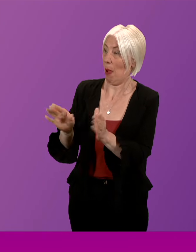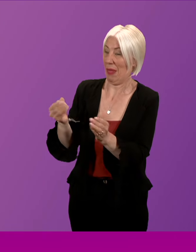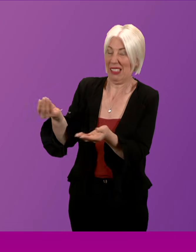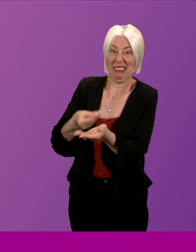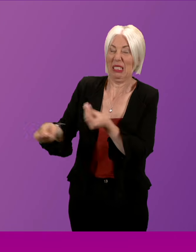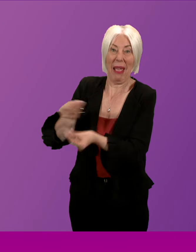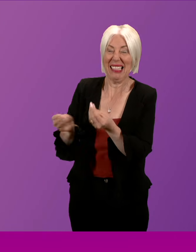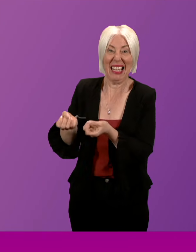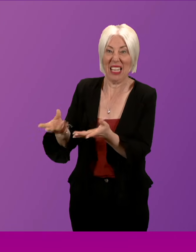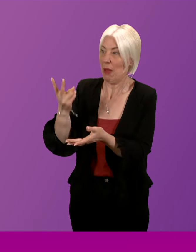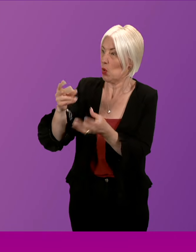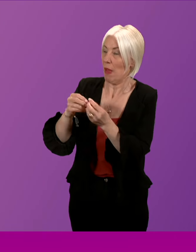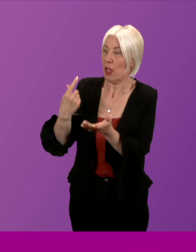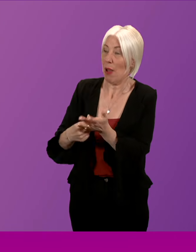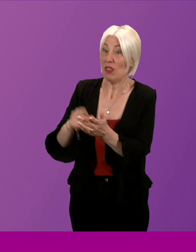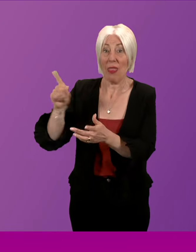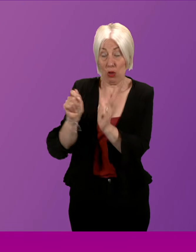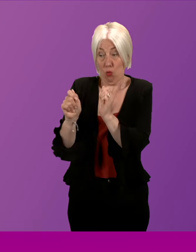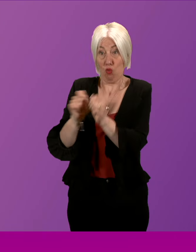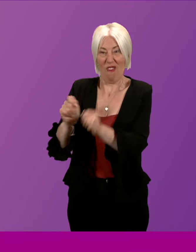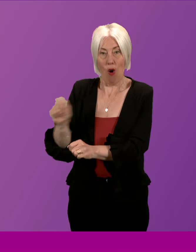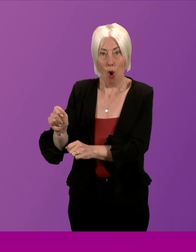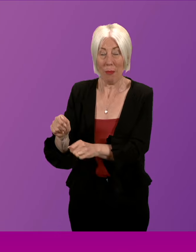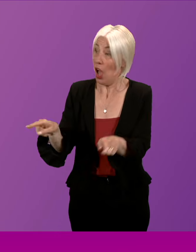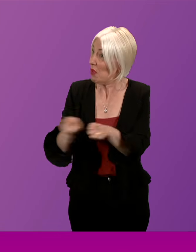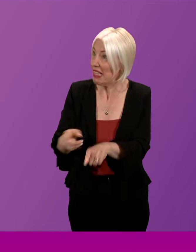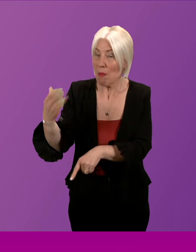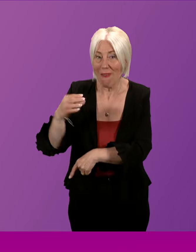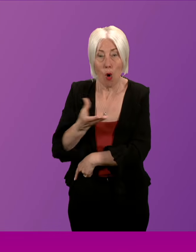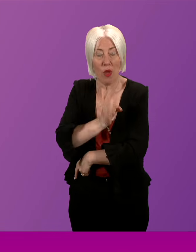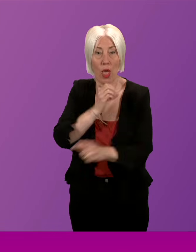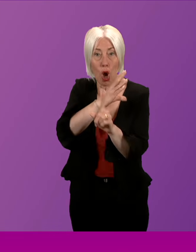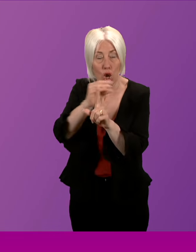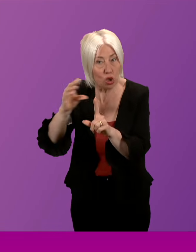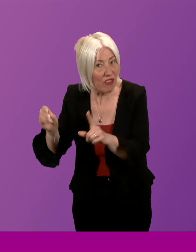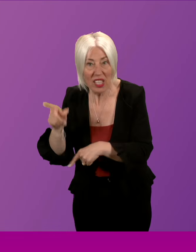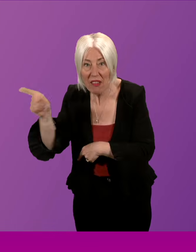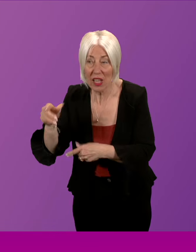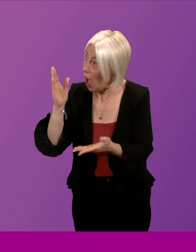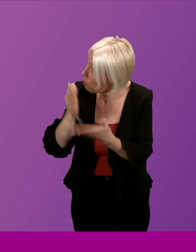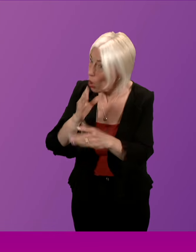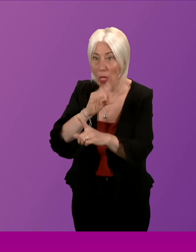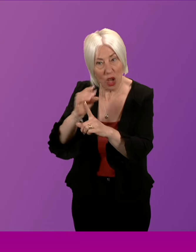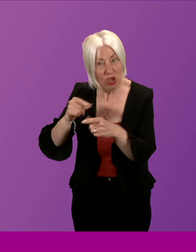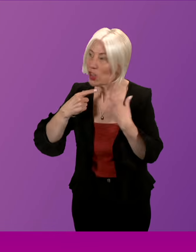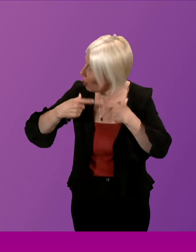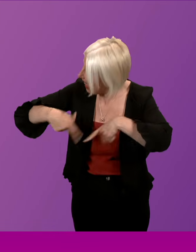not add up. That is what we are getting from Reform, and what we used to get from the Conservatives—we will probably still get it from the Conservatives—but it is just not